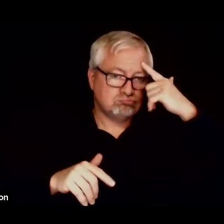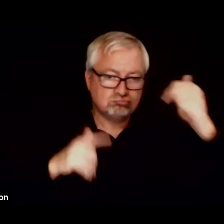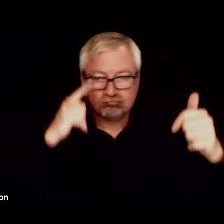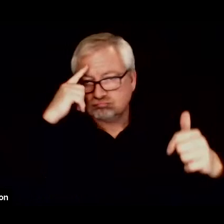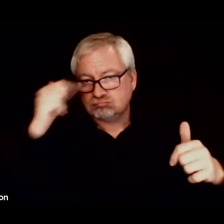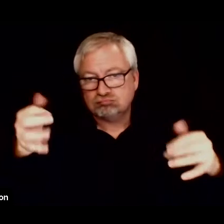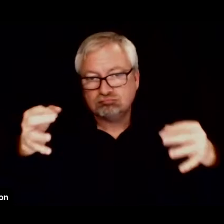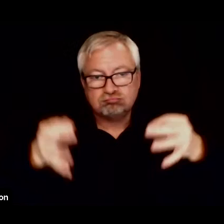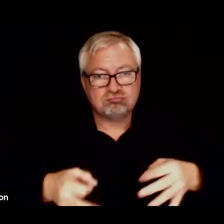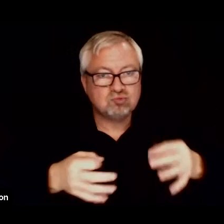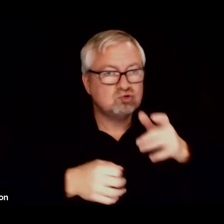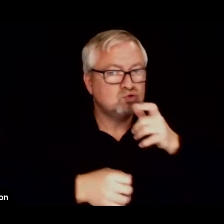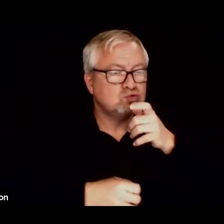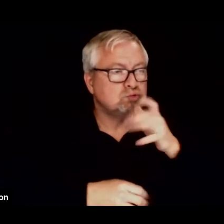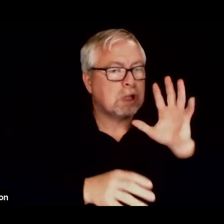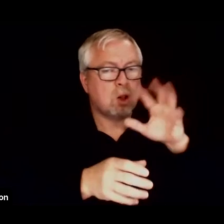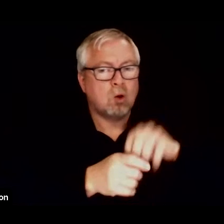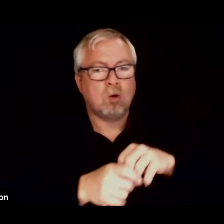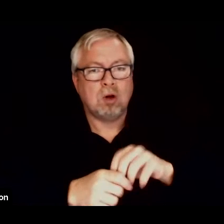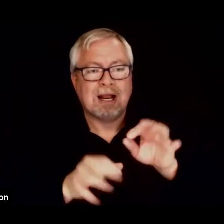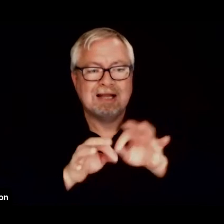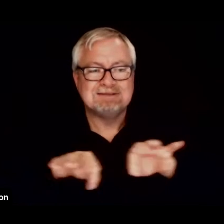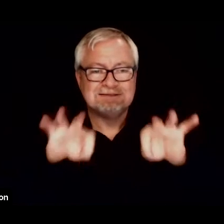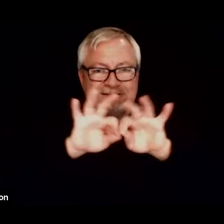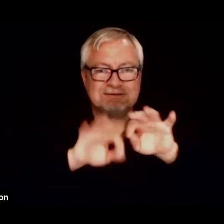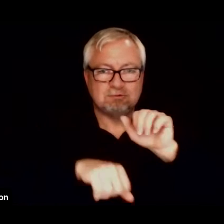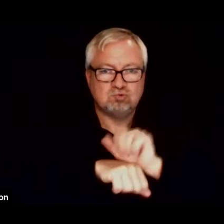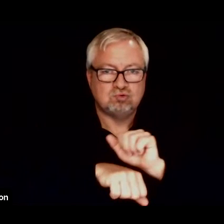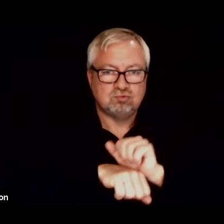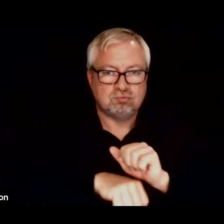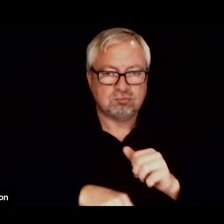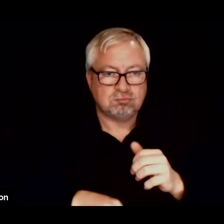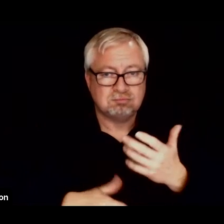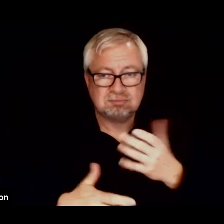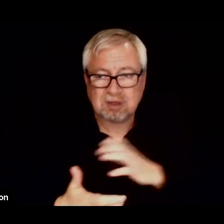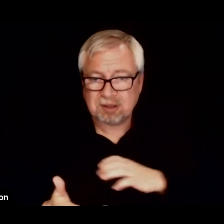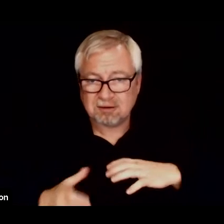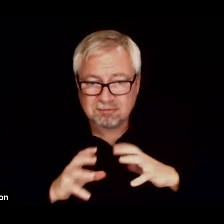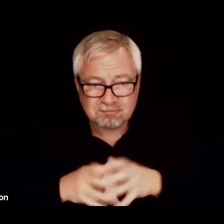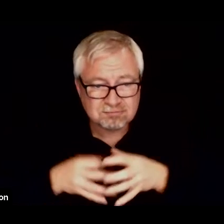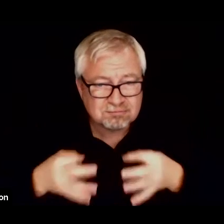um has there been preliminary work done on that on a list have you got you know i don't know a